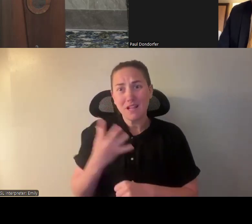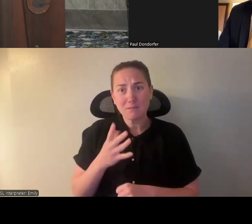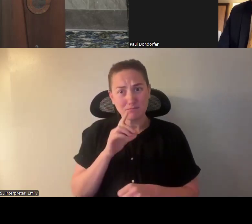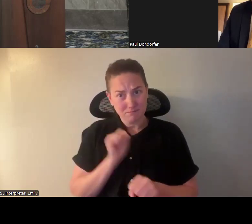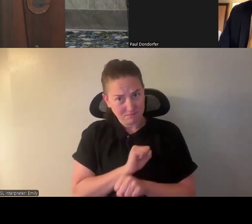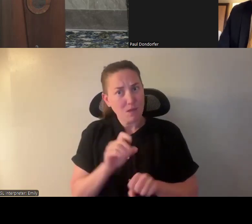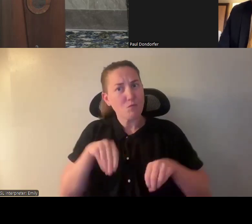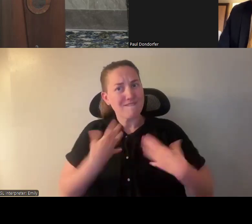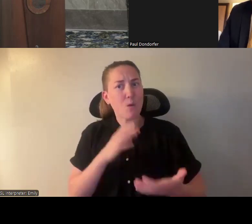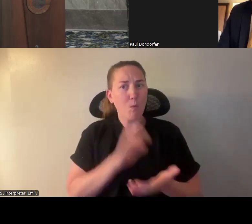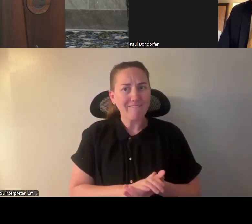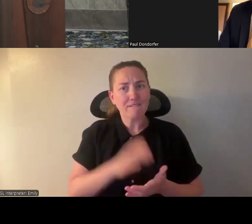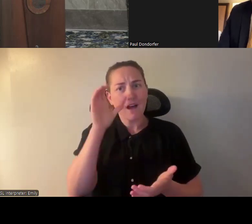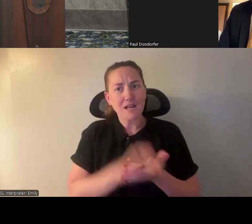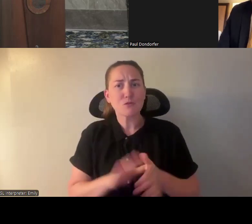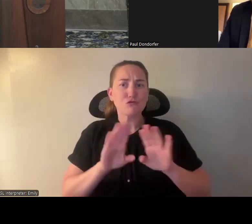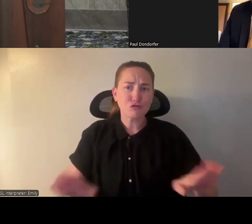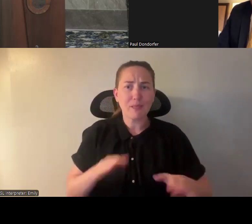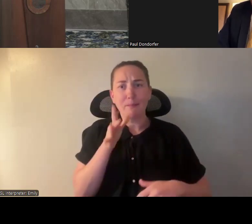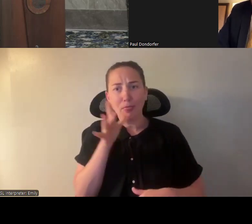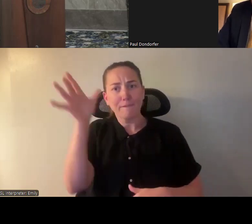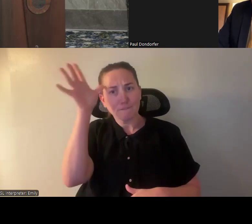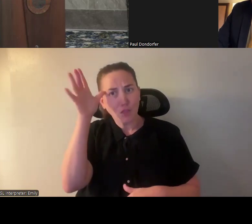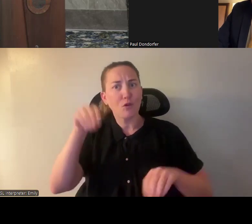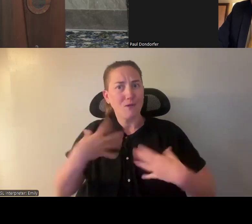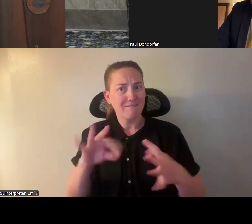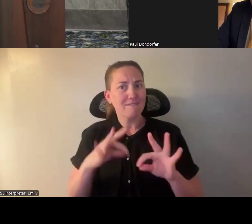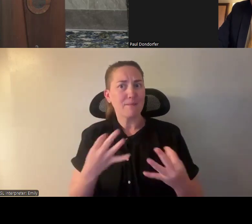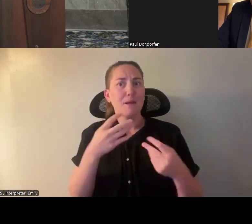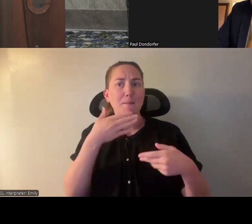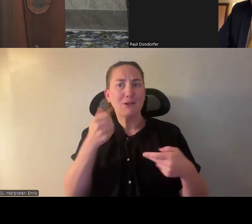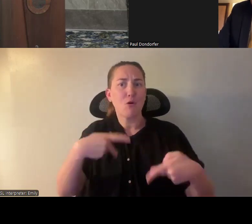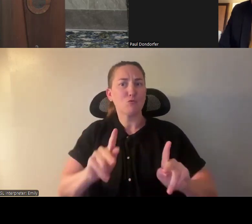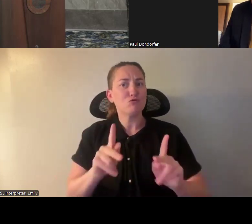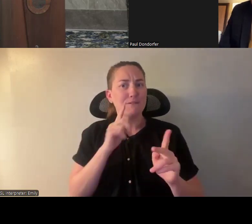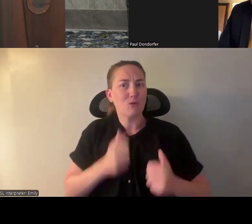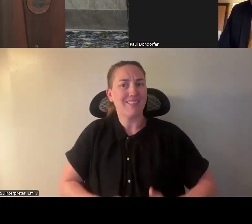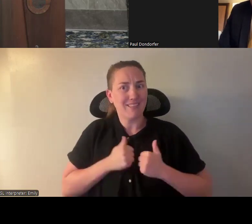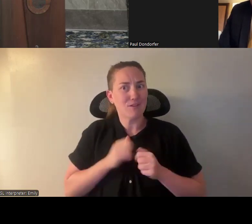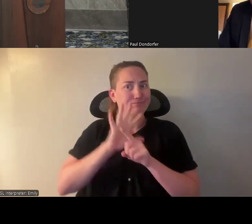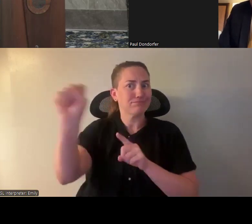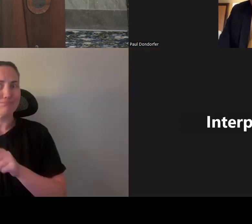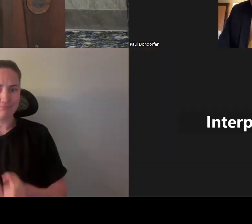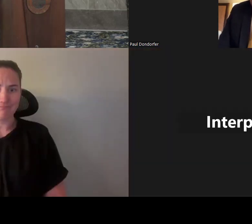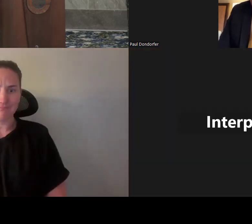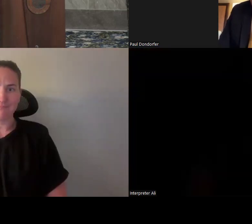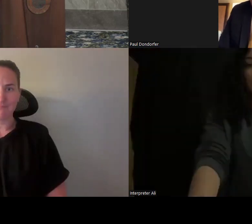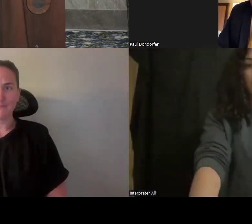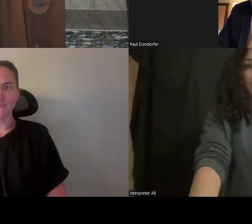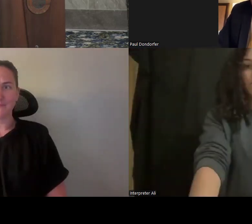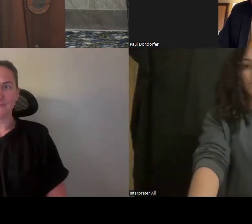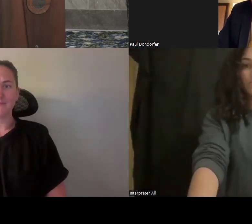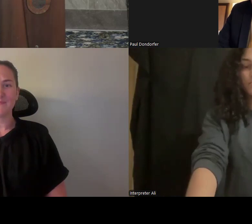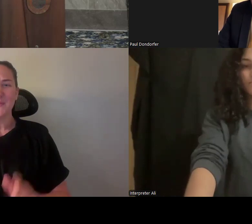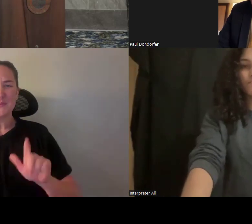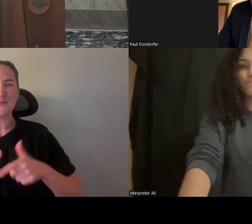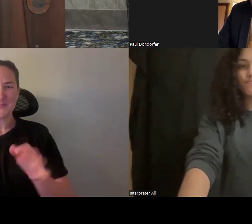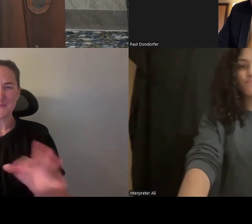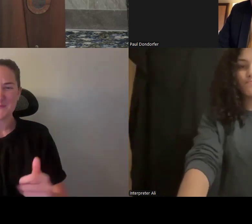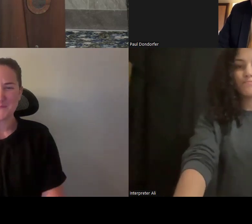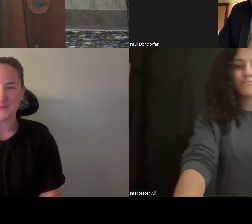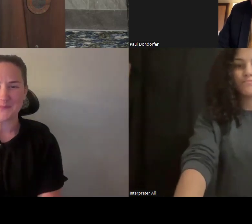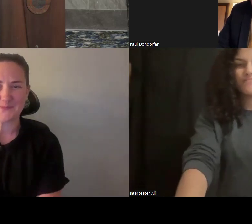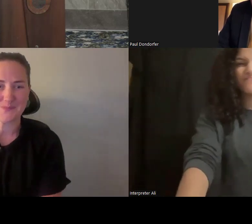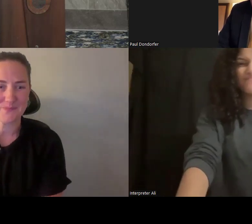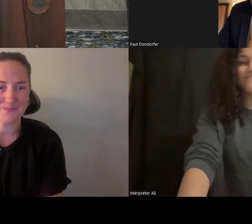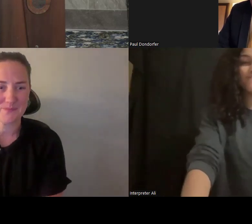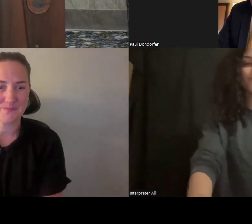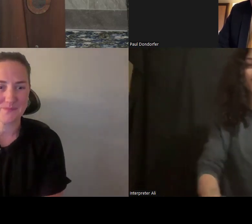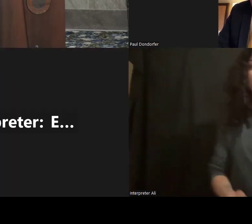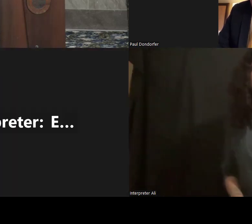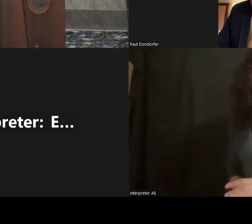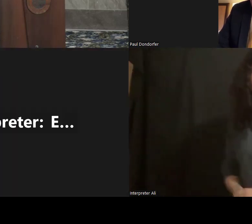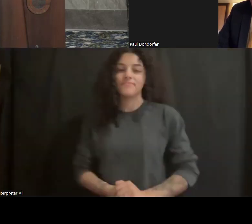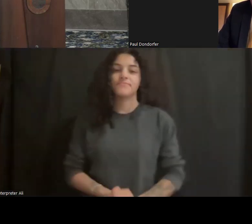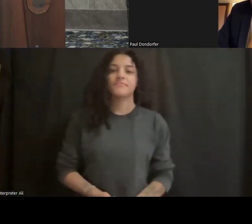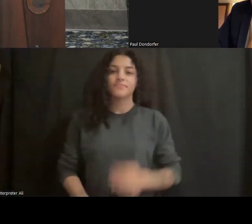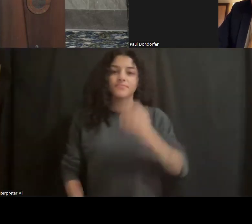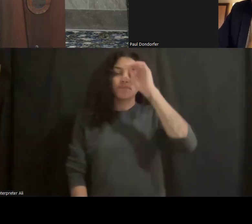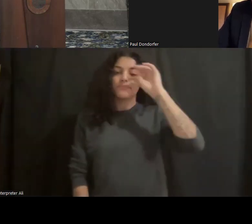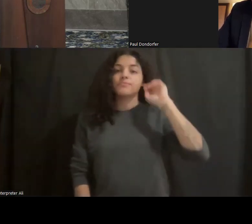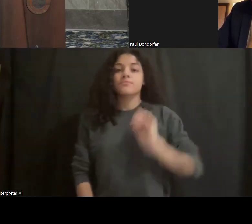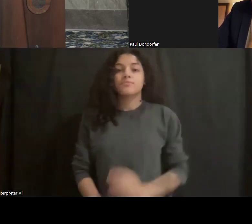wife husband children mother father to give their families a better chance at um living prosperously